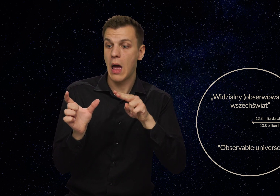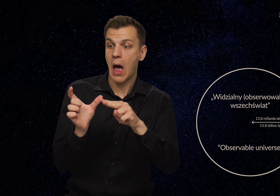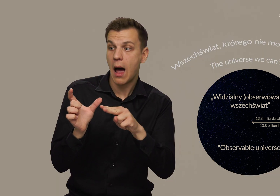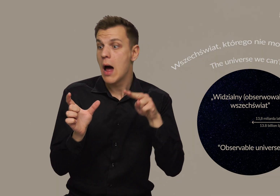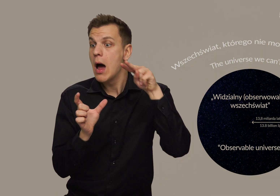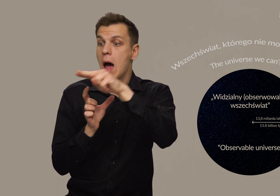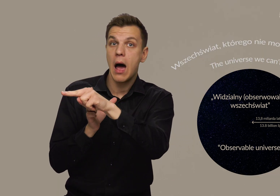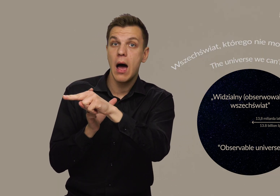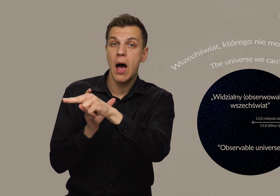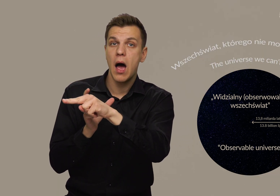And then?